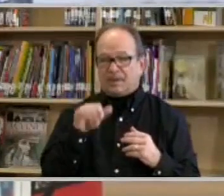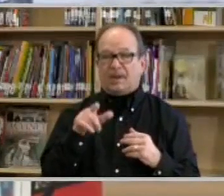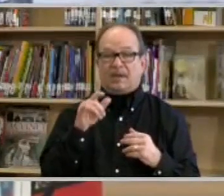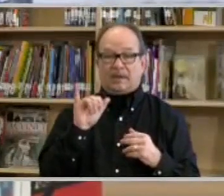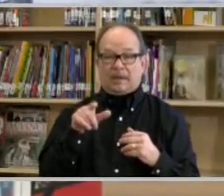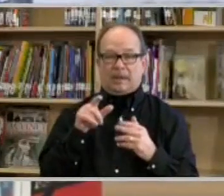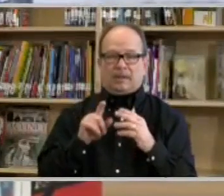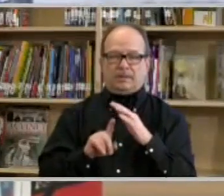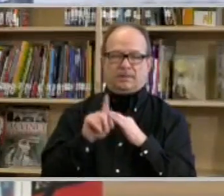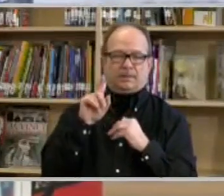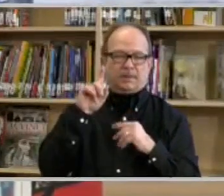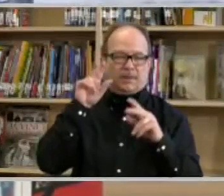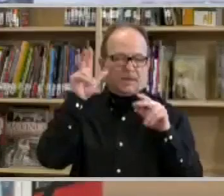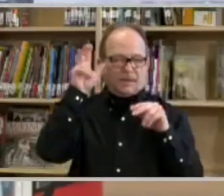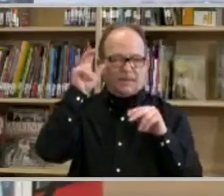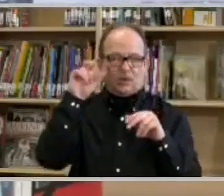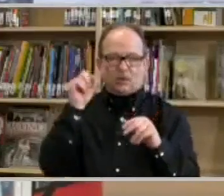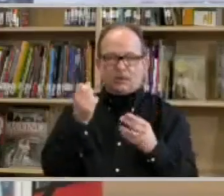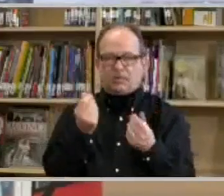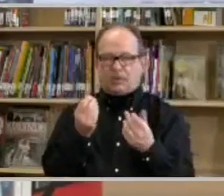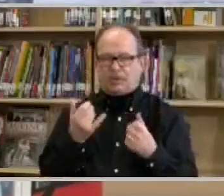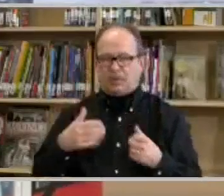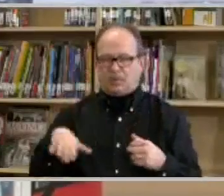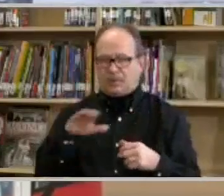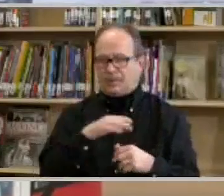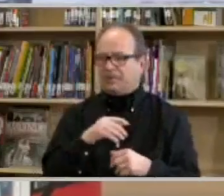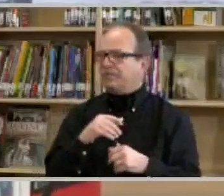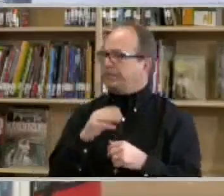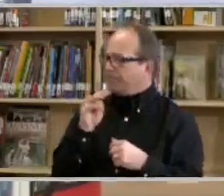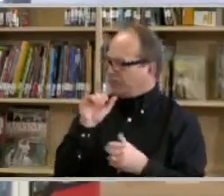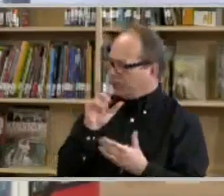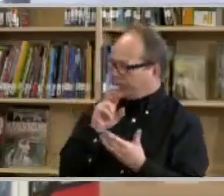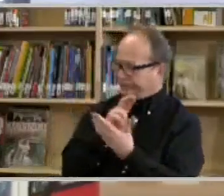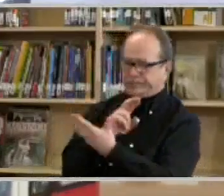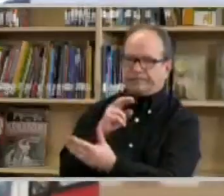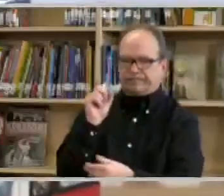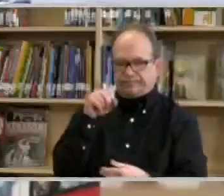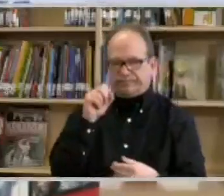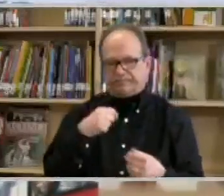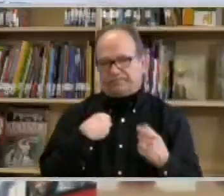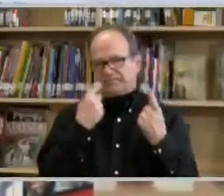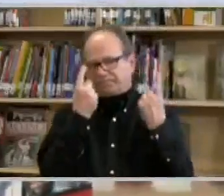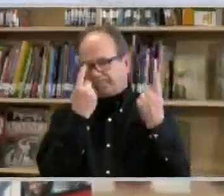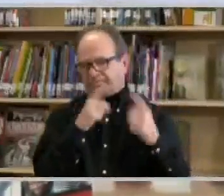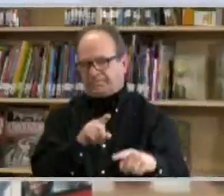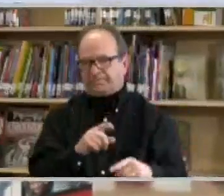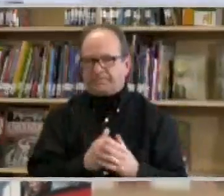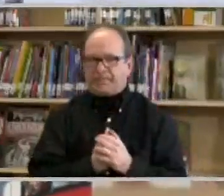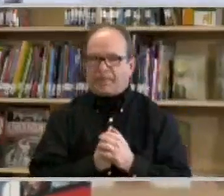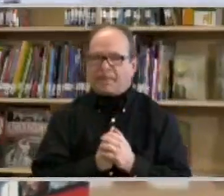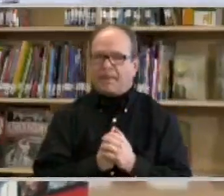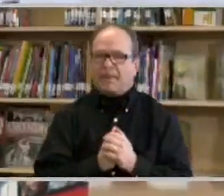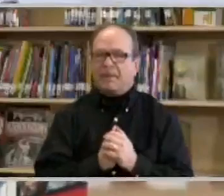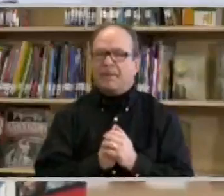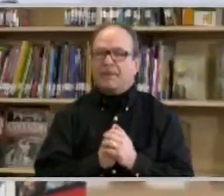RIGHT. AND WE -- YEAH, I THINK WE -- THIS IS AN AREA, AND I'M GLAD YOU